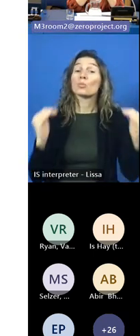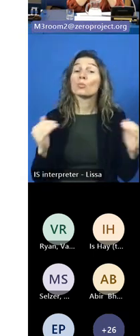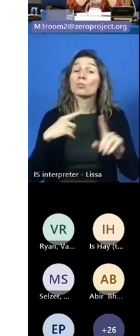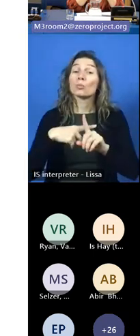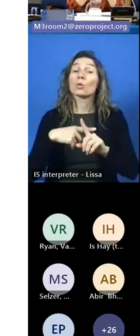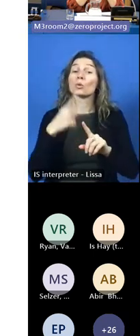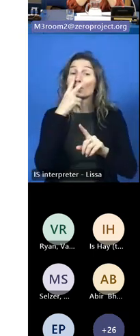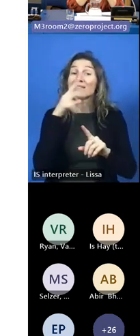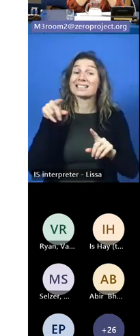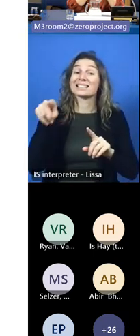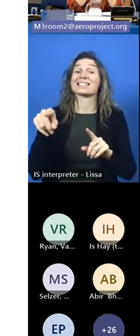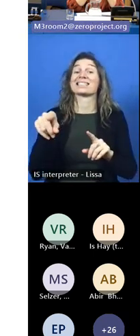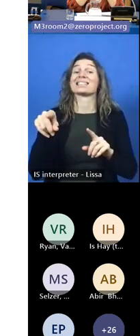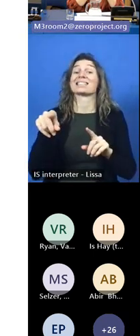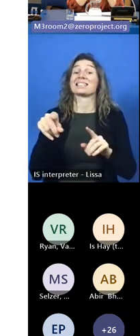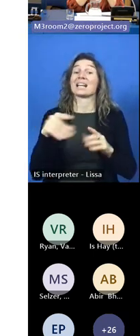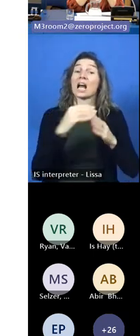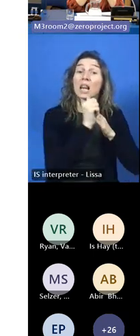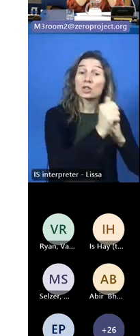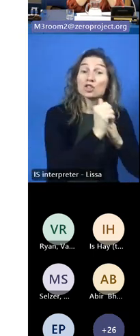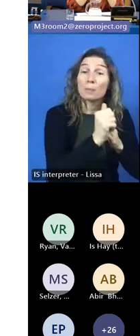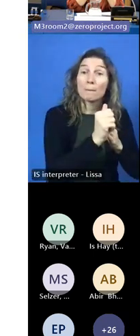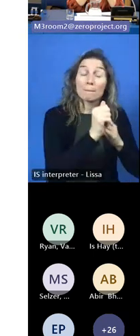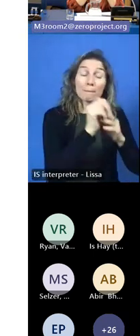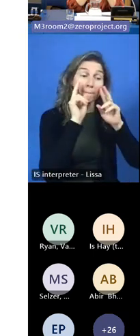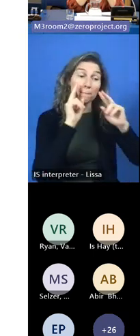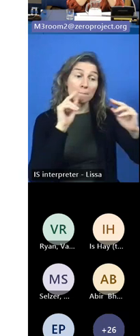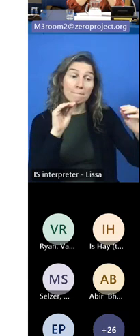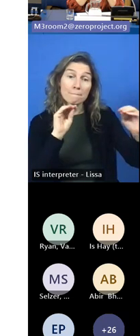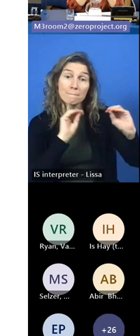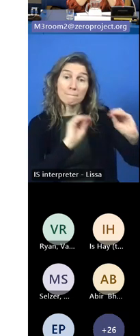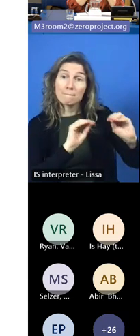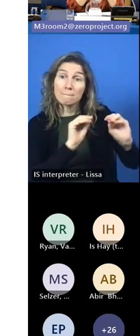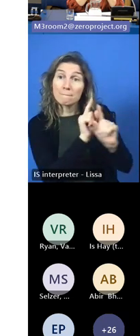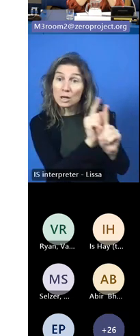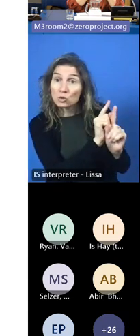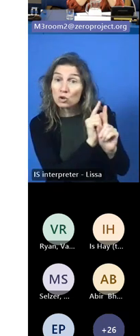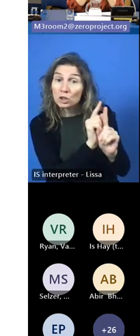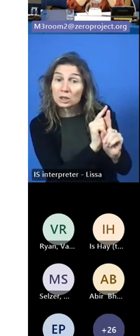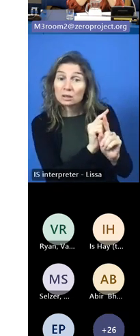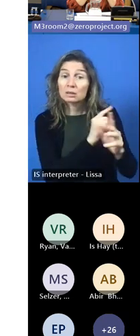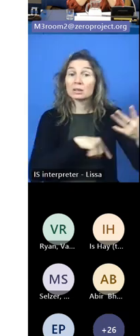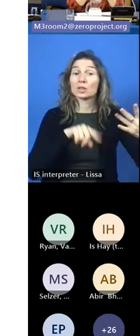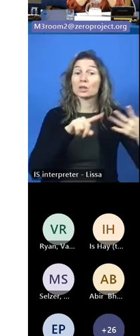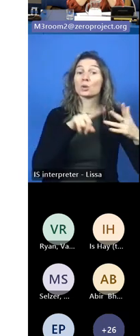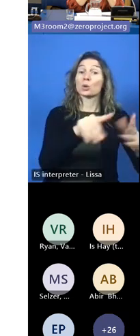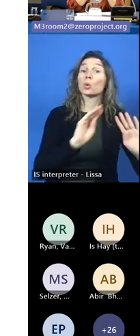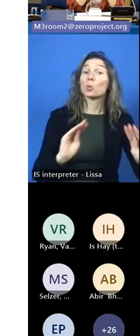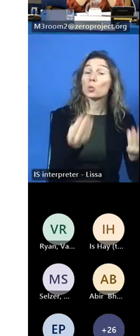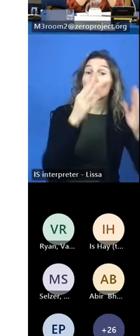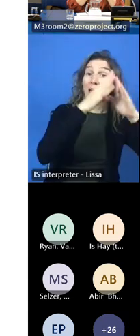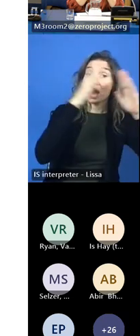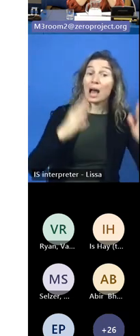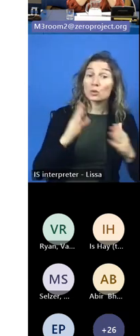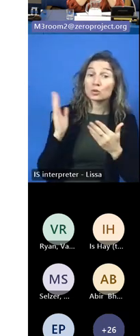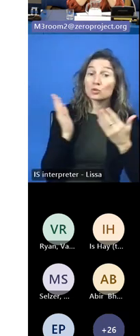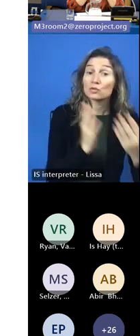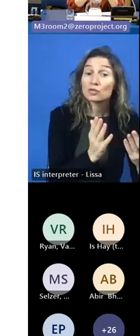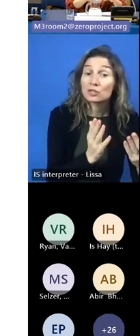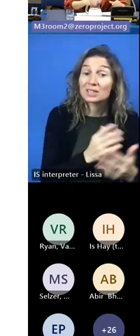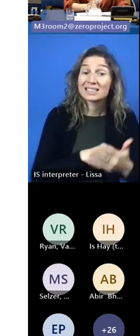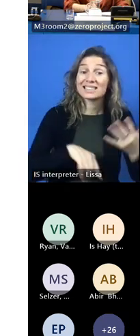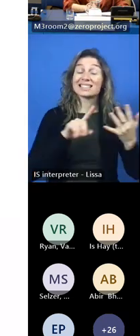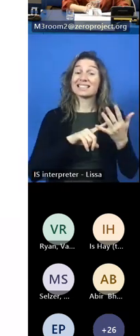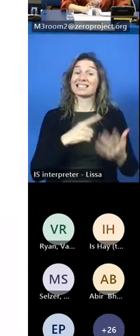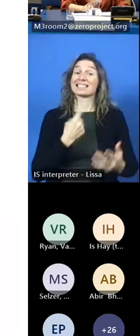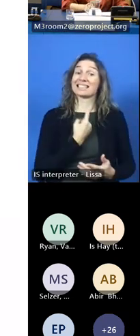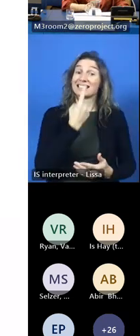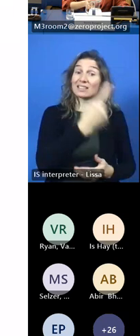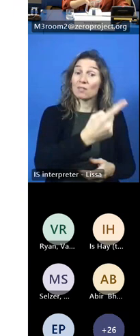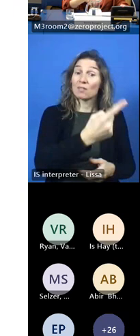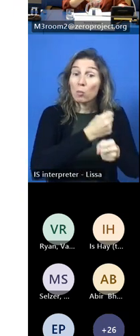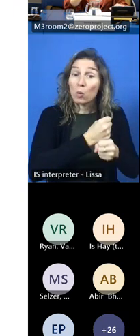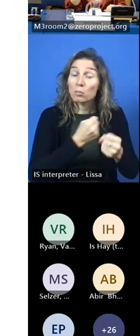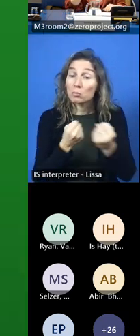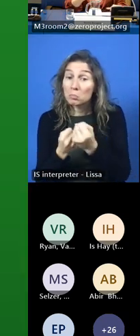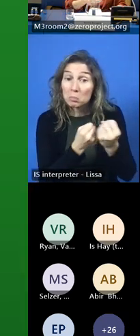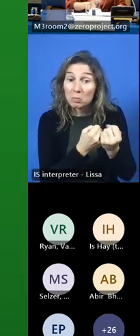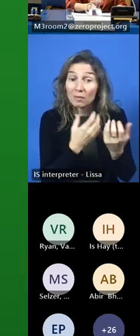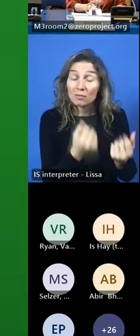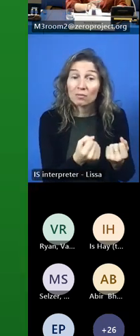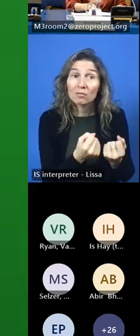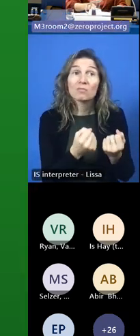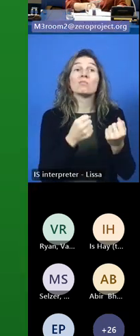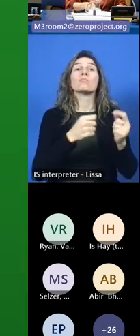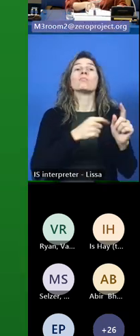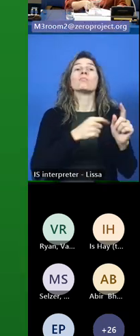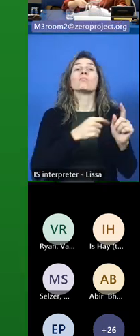how self-employment can work and how there is student led innovation on inclusion. At the end